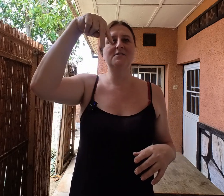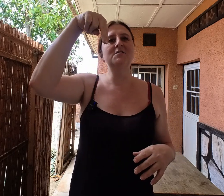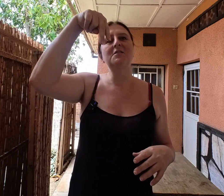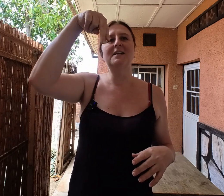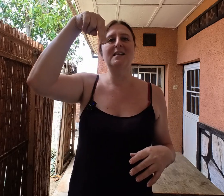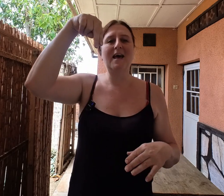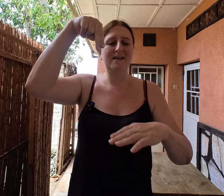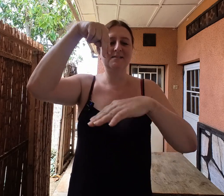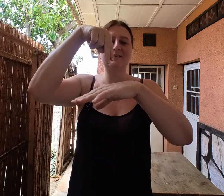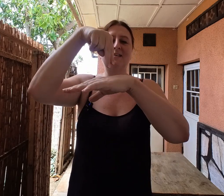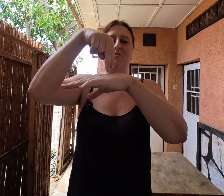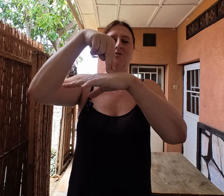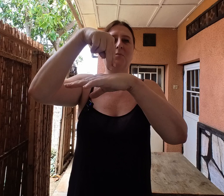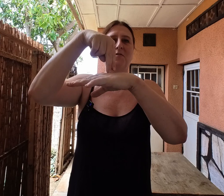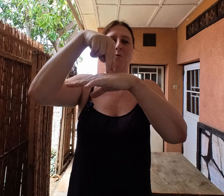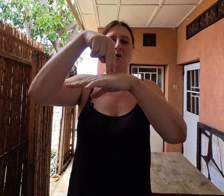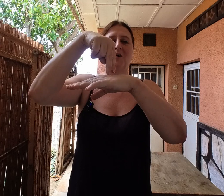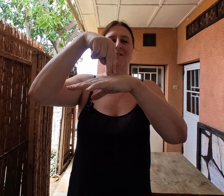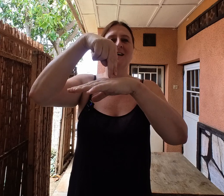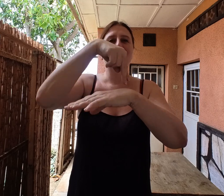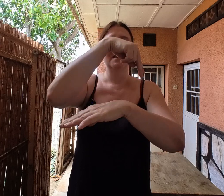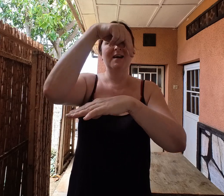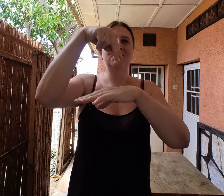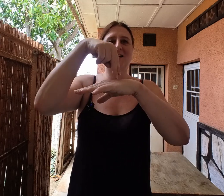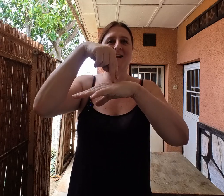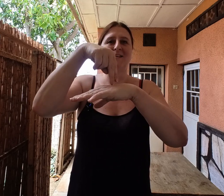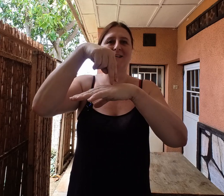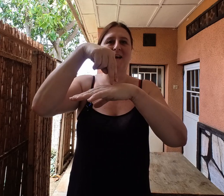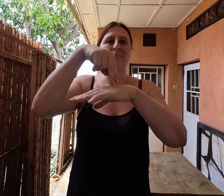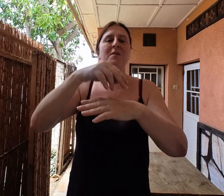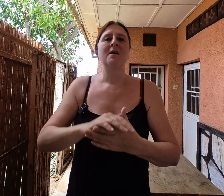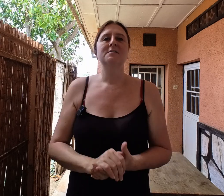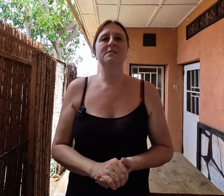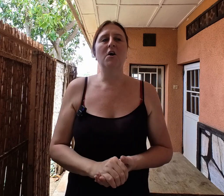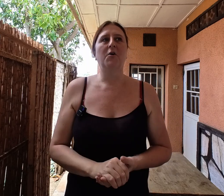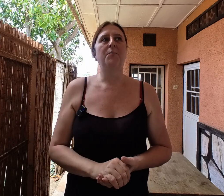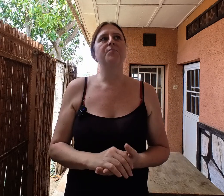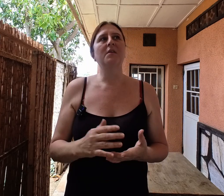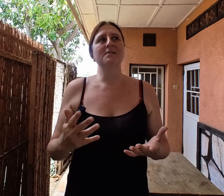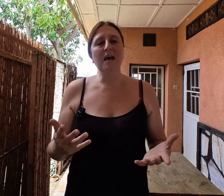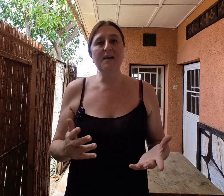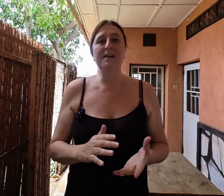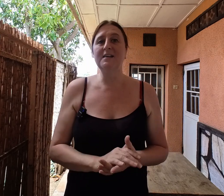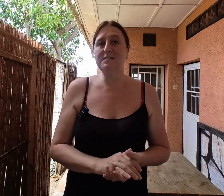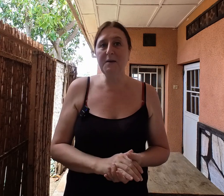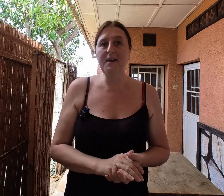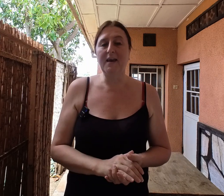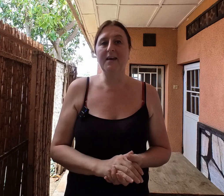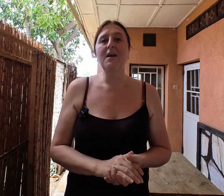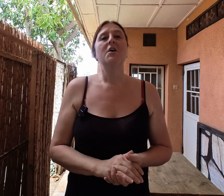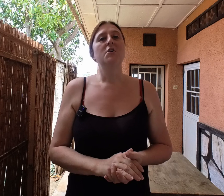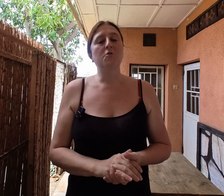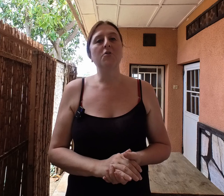it as two little legs standing on top of the world. Nationality. Technically speaking, you